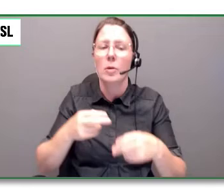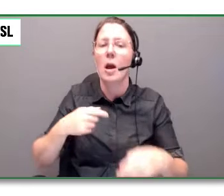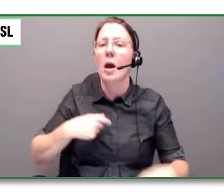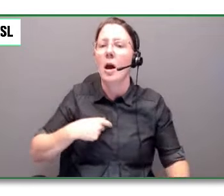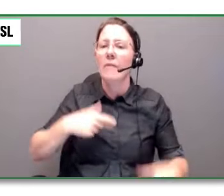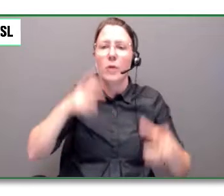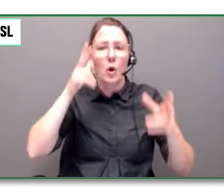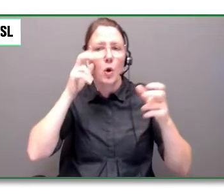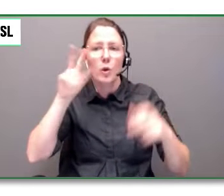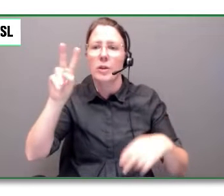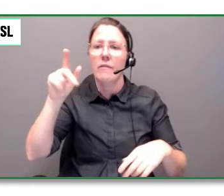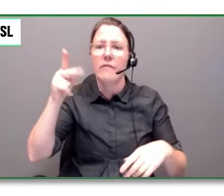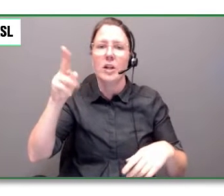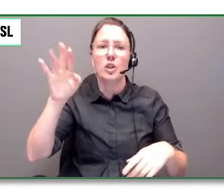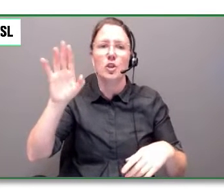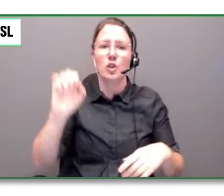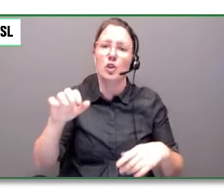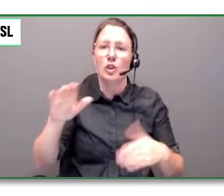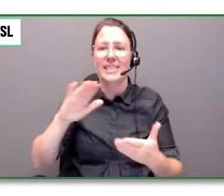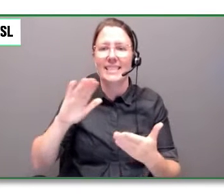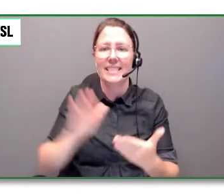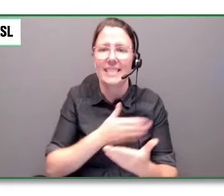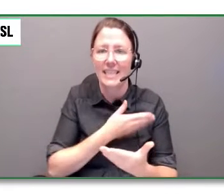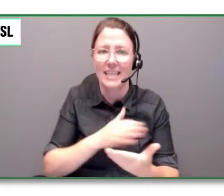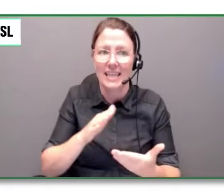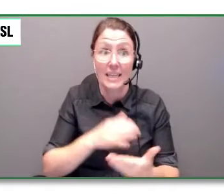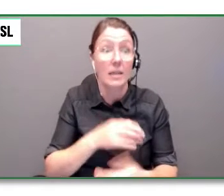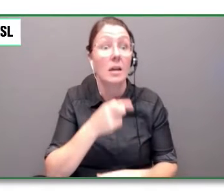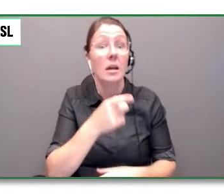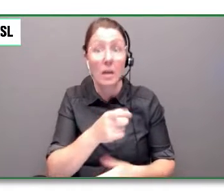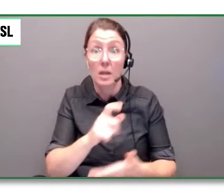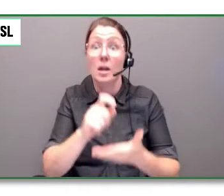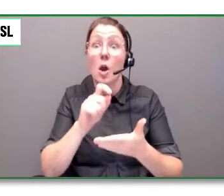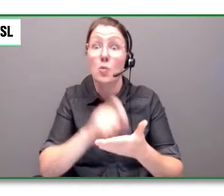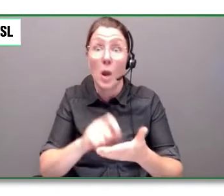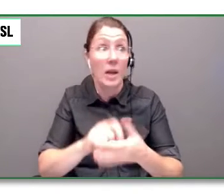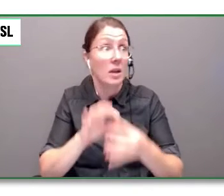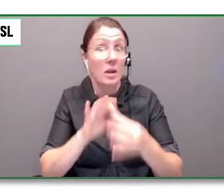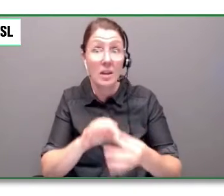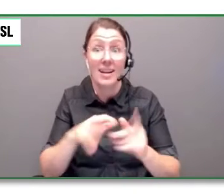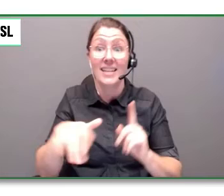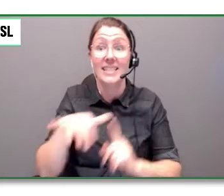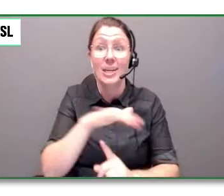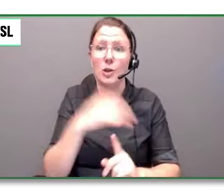nature that accommodates the physical challenges brought on by her MS. So she